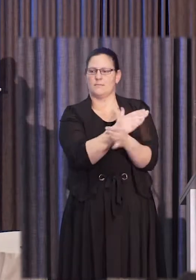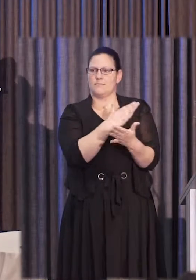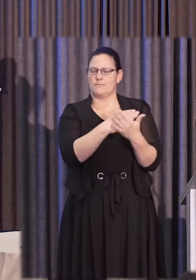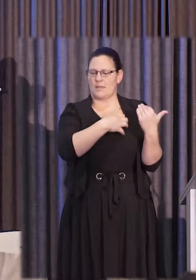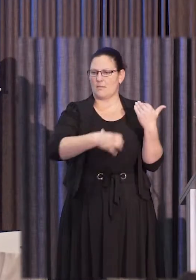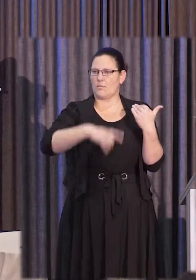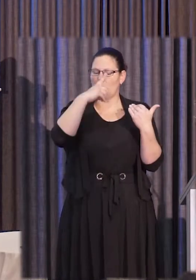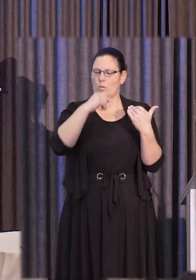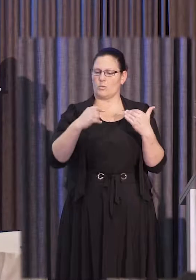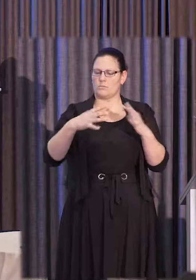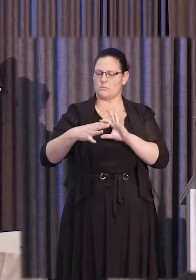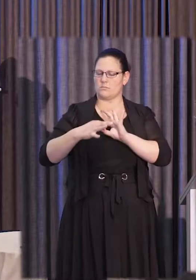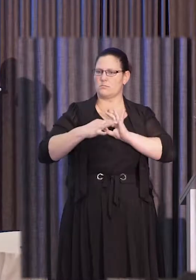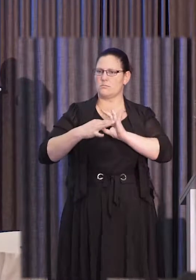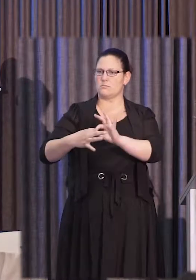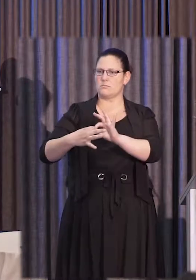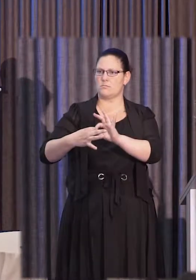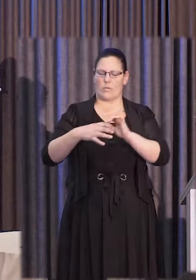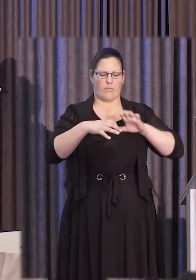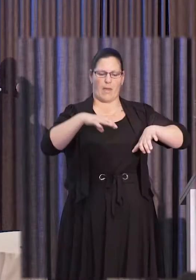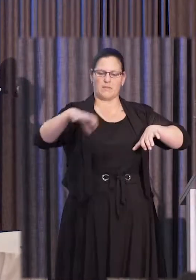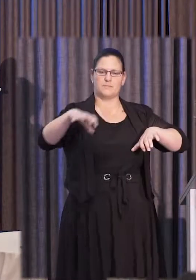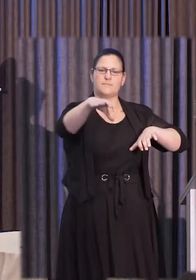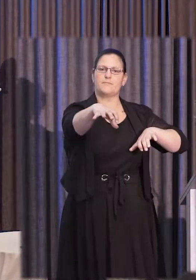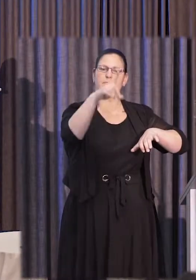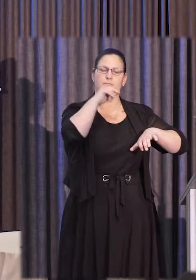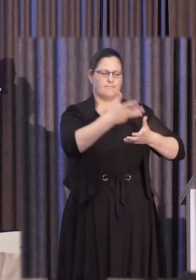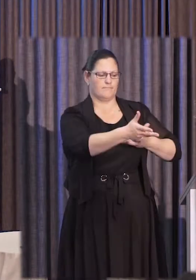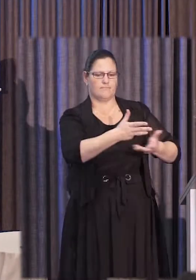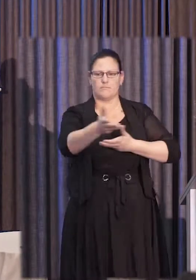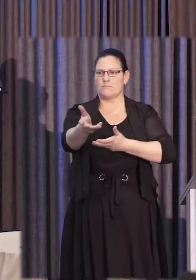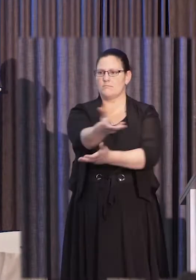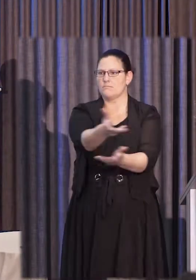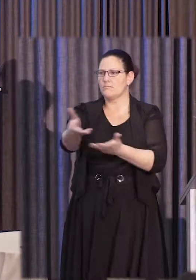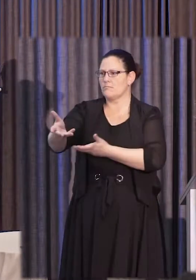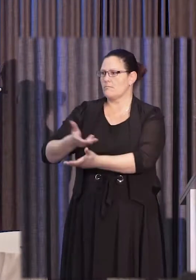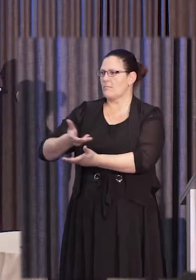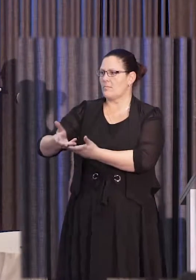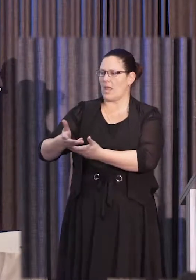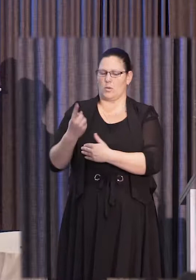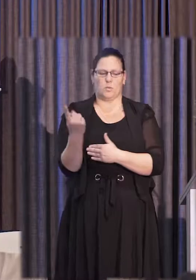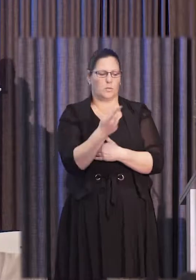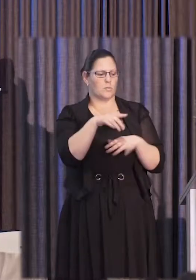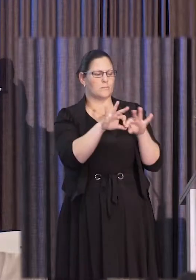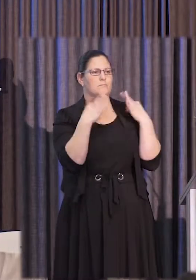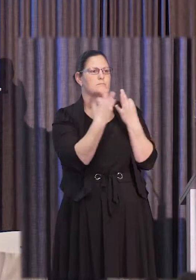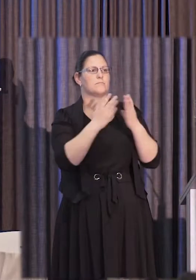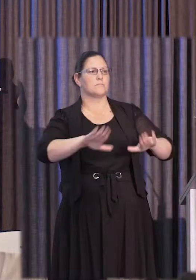bring departments together, have greater integration between the services that are provide to people, and very much with a direction and desire